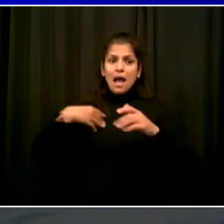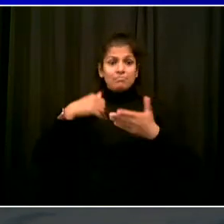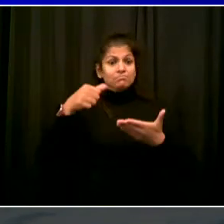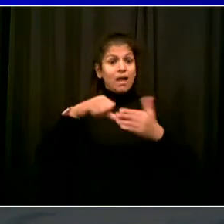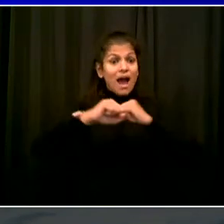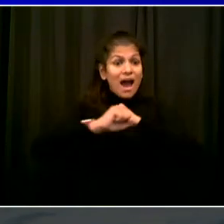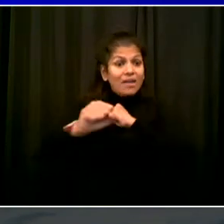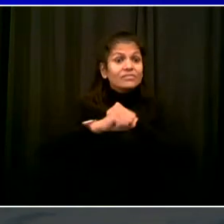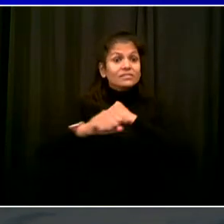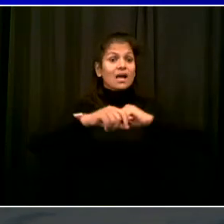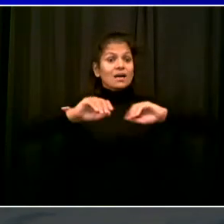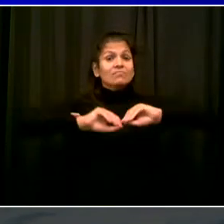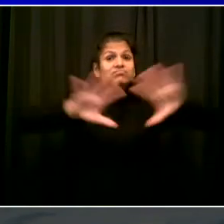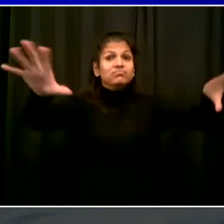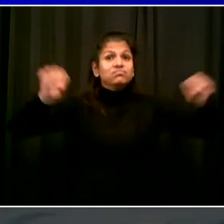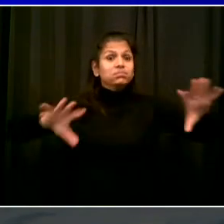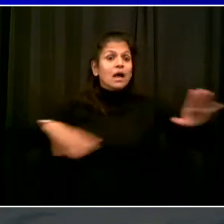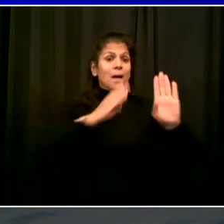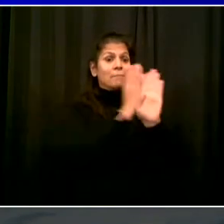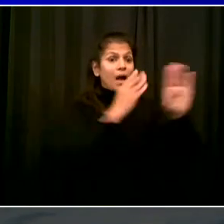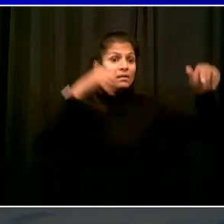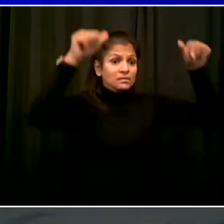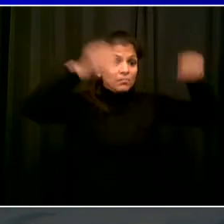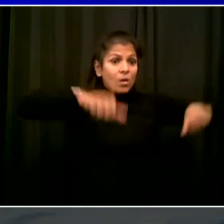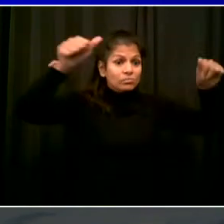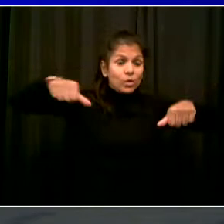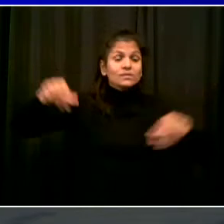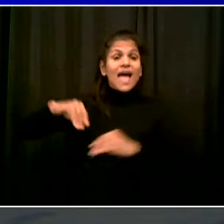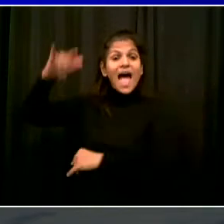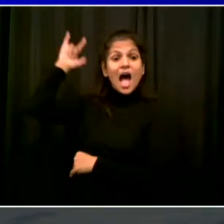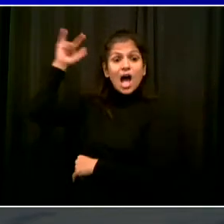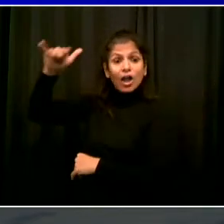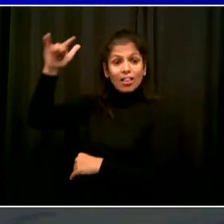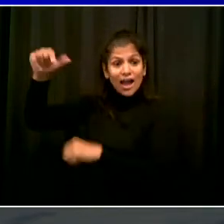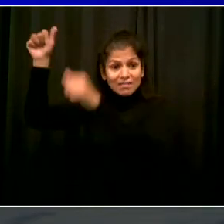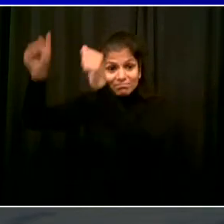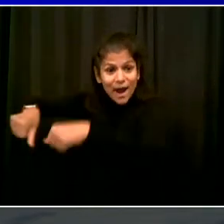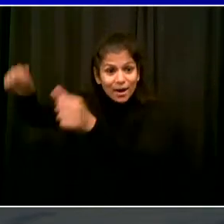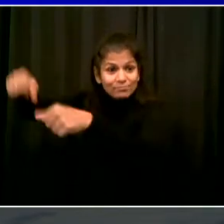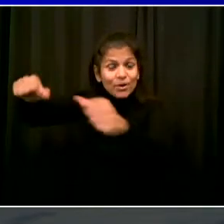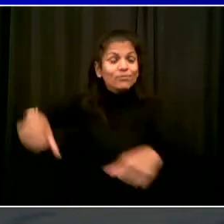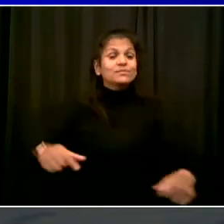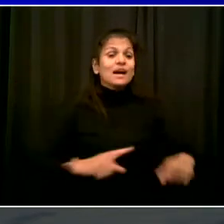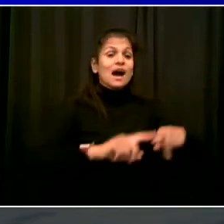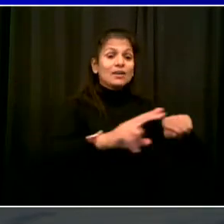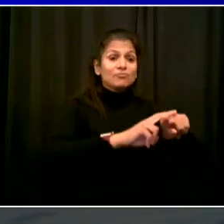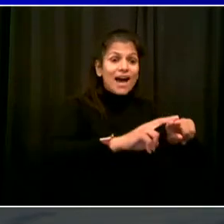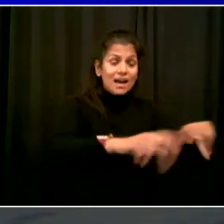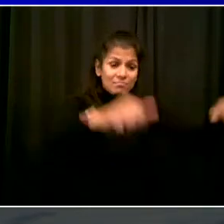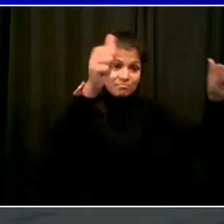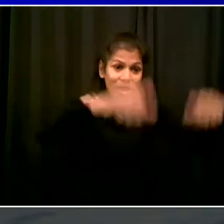THE STATEN ISLAND FERRY, AND ON SOCCIAL MEDIA ALL THE WAY TO JANUARY. AND LOOK, I UNDERSTAND THIS ISN'T EASY.